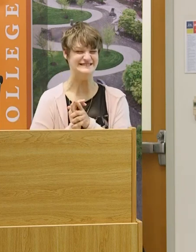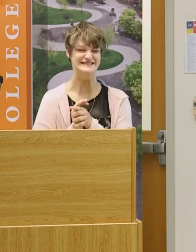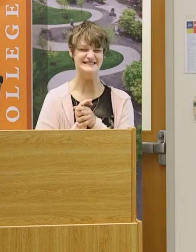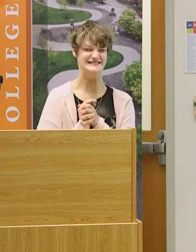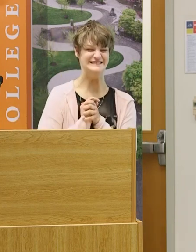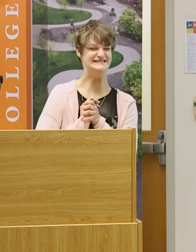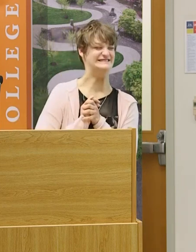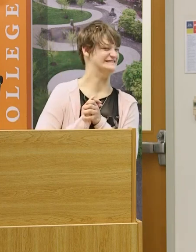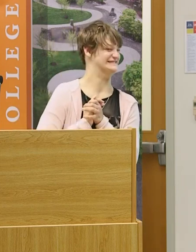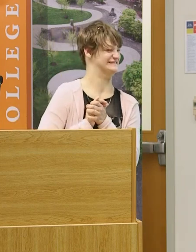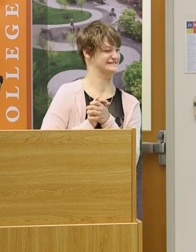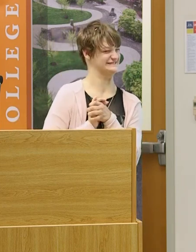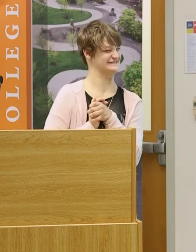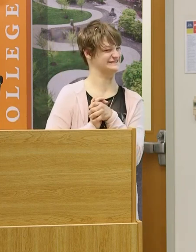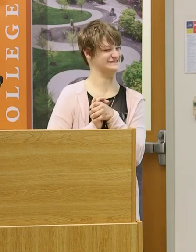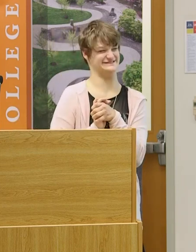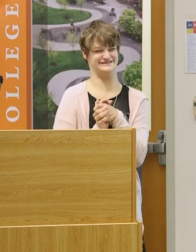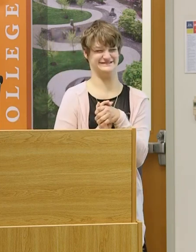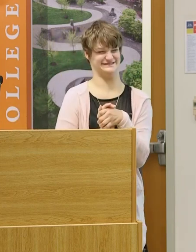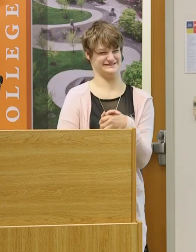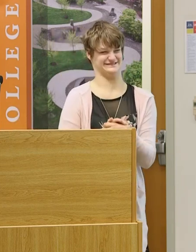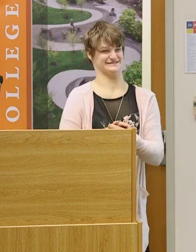That'll be all.